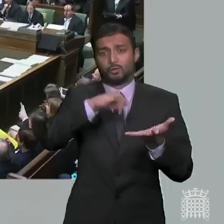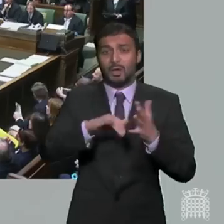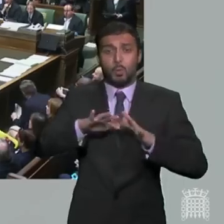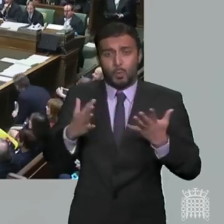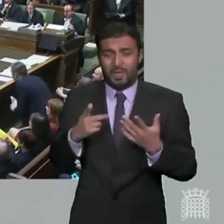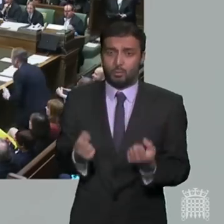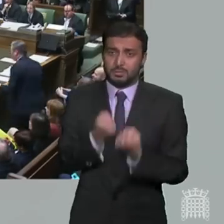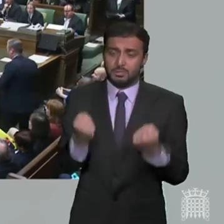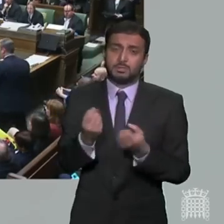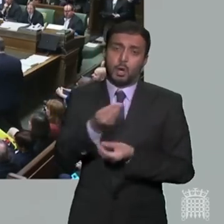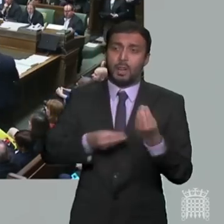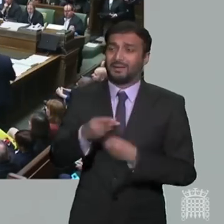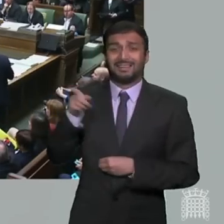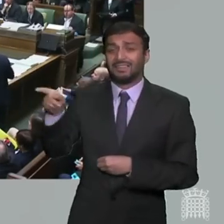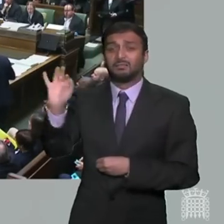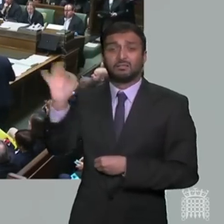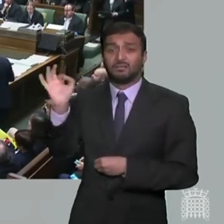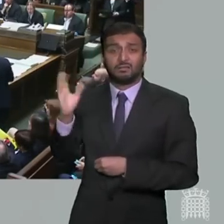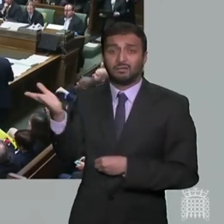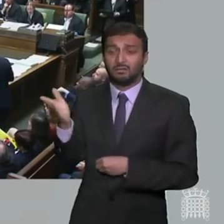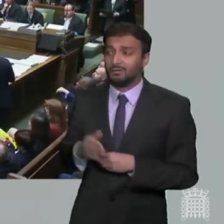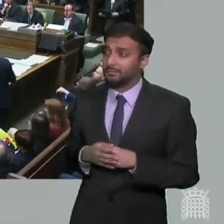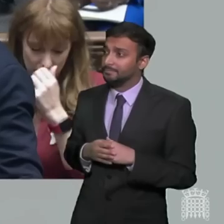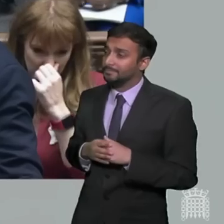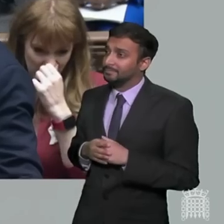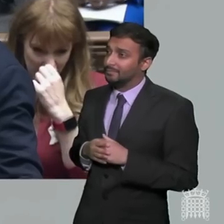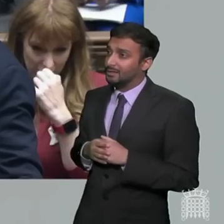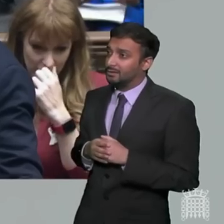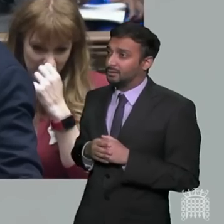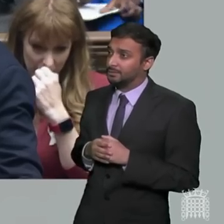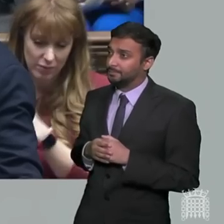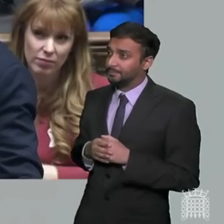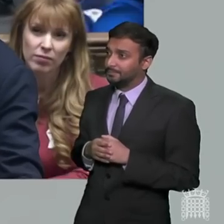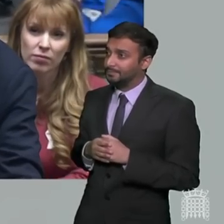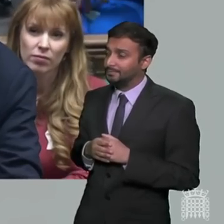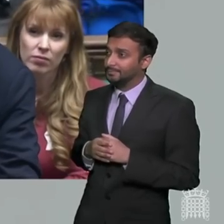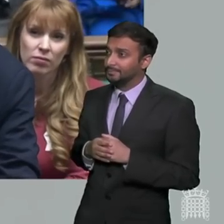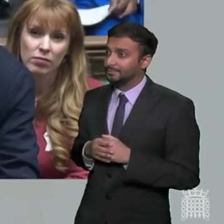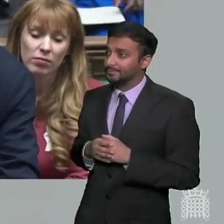Keir Starmer Every time the Prime Minister opens his mouth, another powerful business voice says that he has not got a plan on growth.